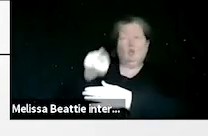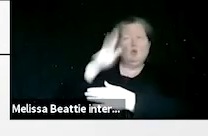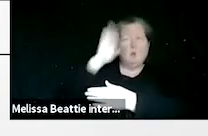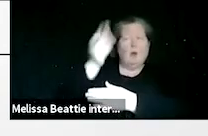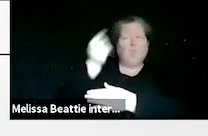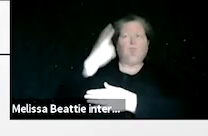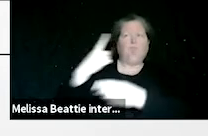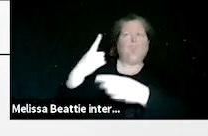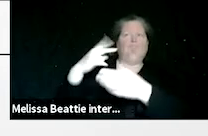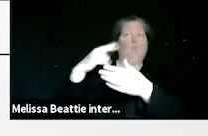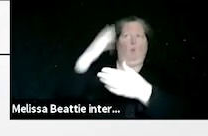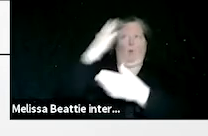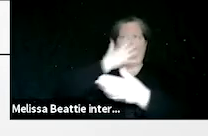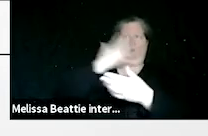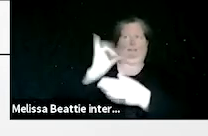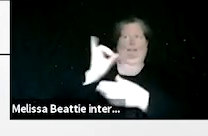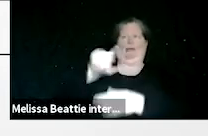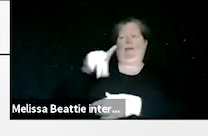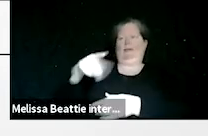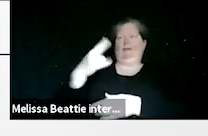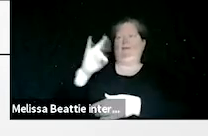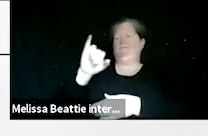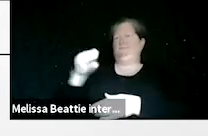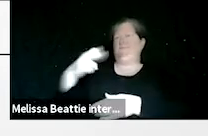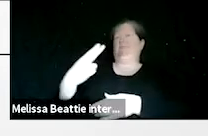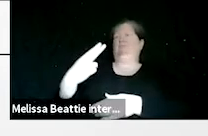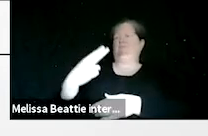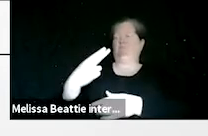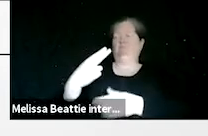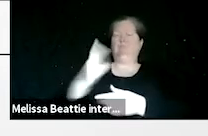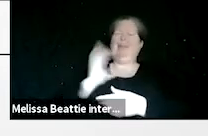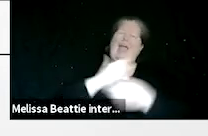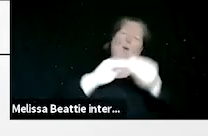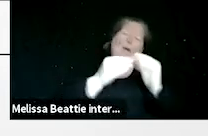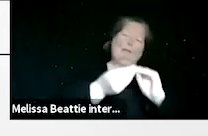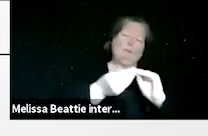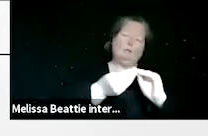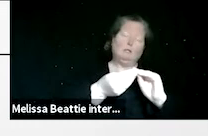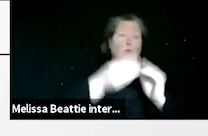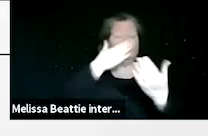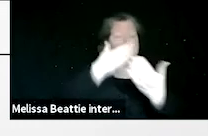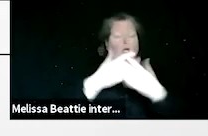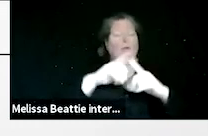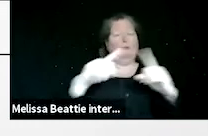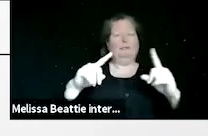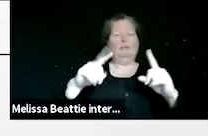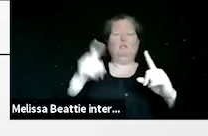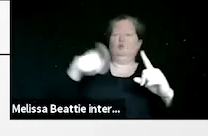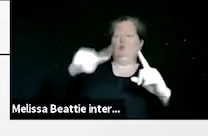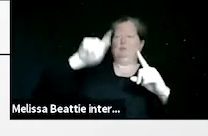true or not. I can't speak to it. Either way, our numbers to come back. Really good. Ben Woelk: But the idea was to set the expectation that you're not a victim